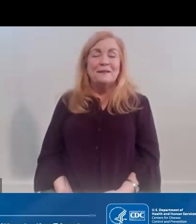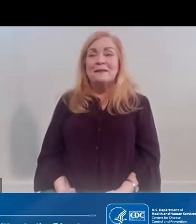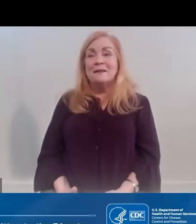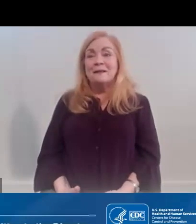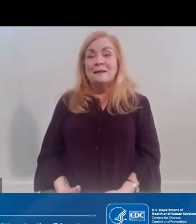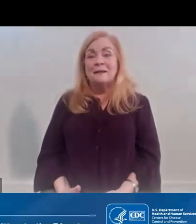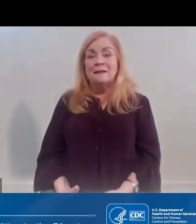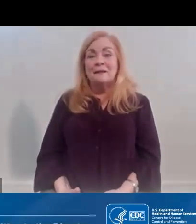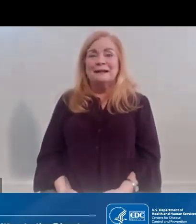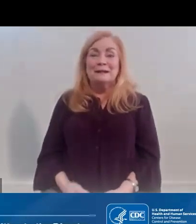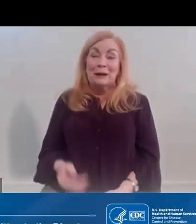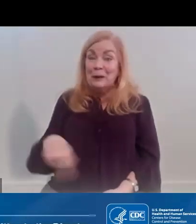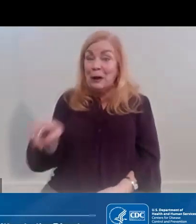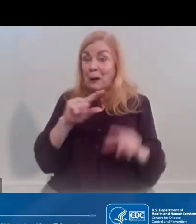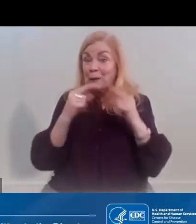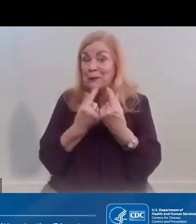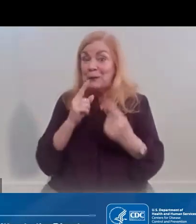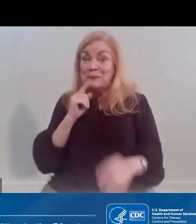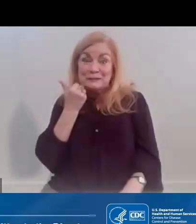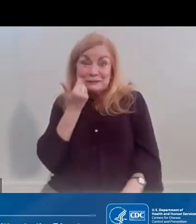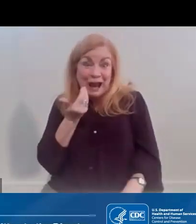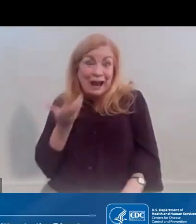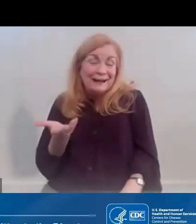Mr. shy group. While people are thinking thanks Leandris.